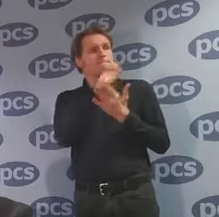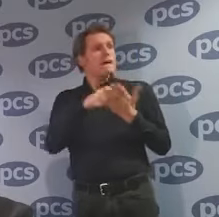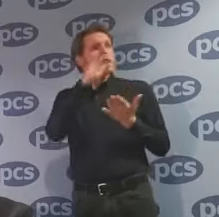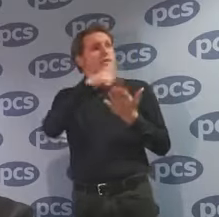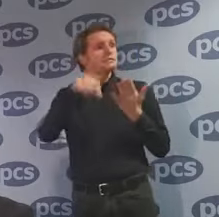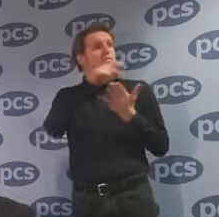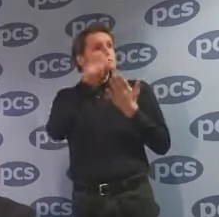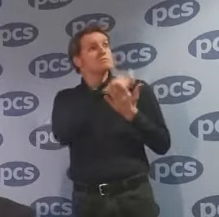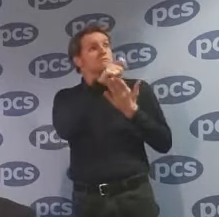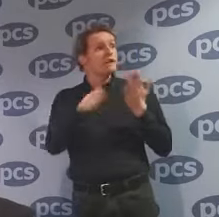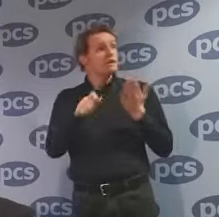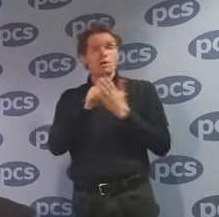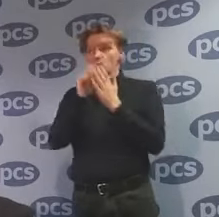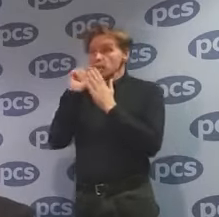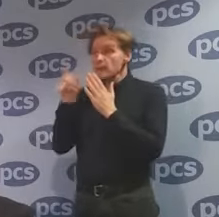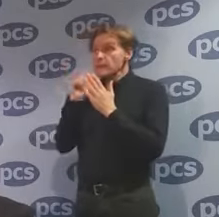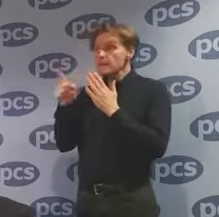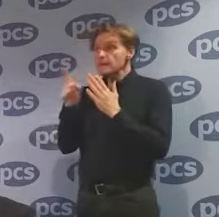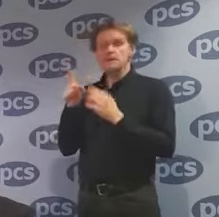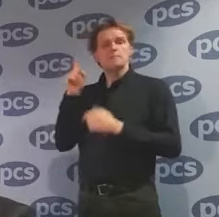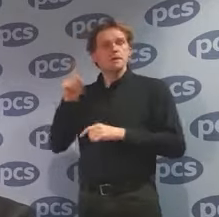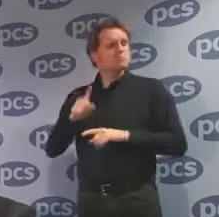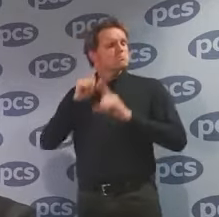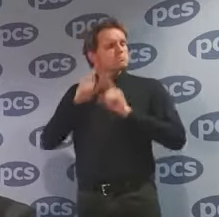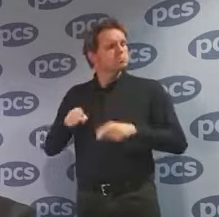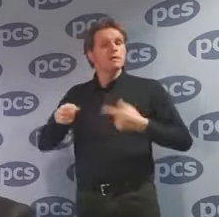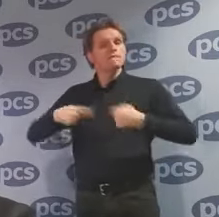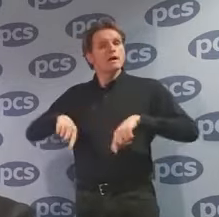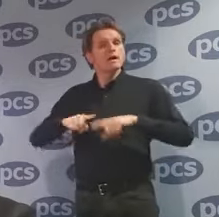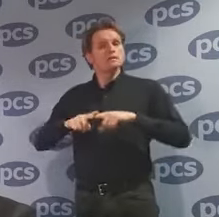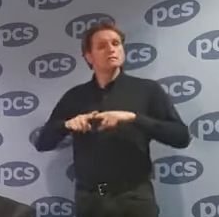absolutely no he didn't listen he has stuck the proverbial two fingers up to